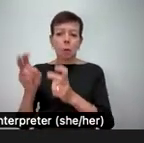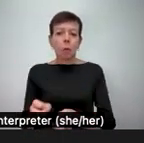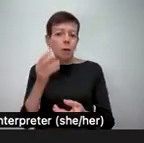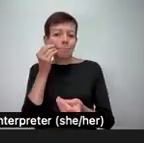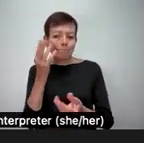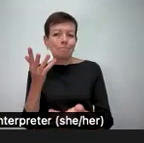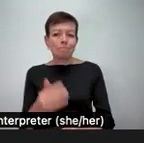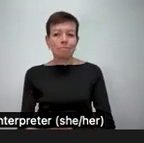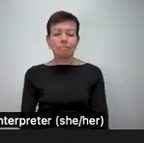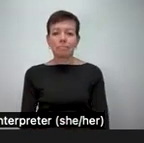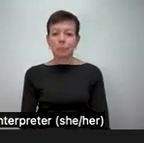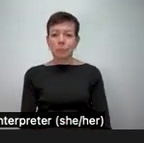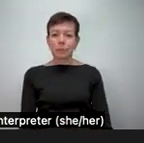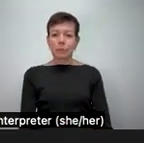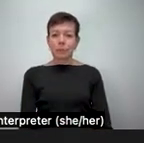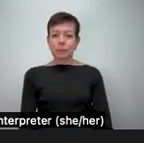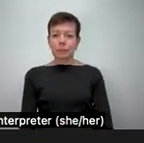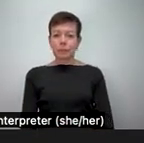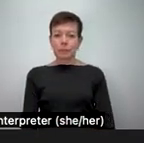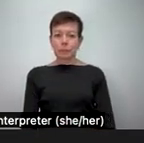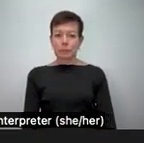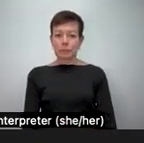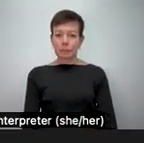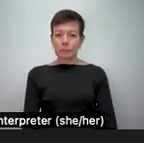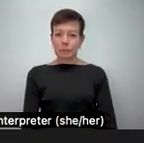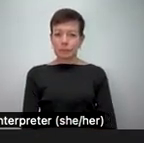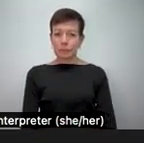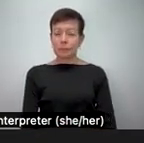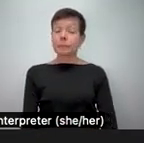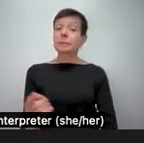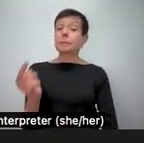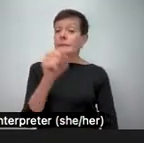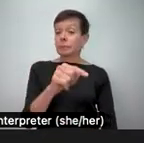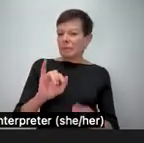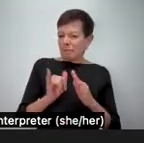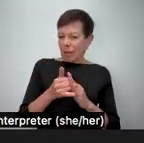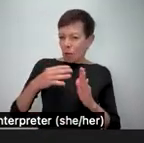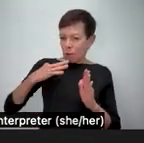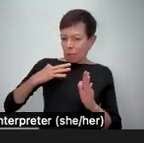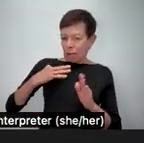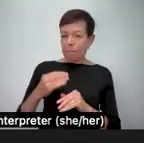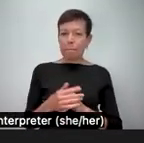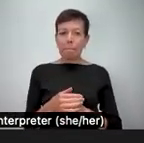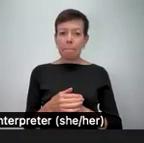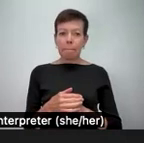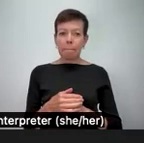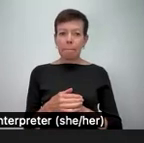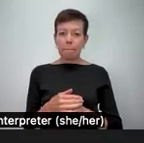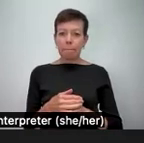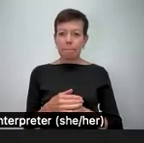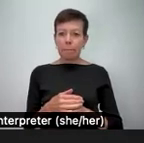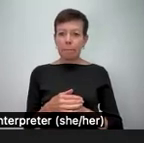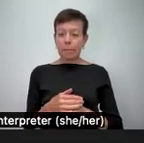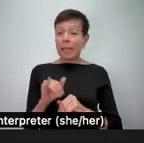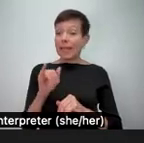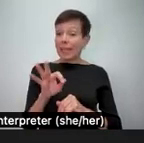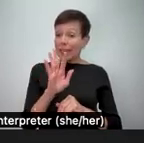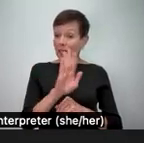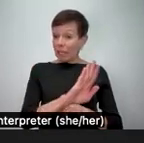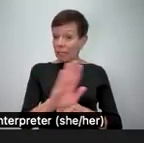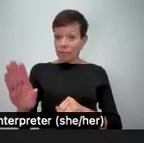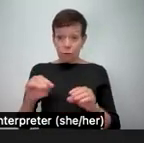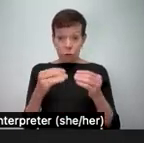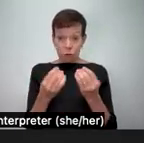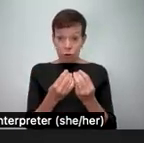Okay, so back to the grant portal. So unless your organization has already done so, applicants must